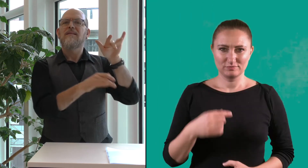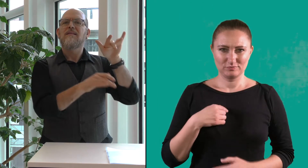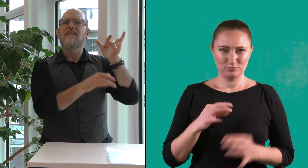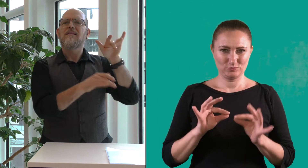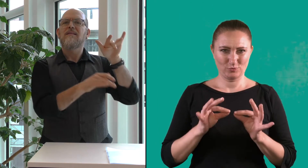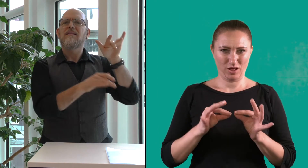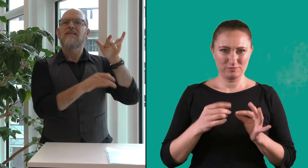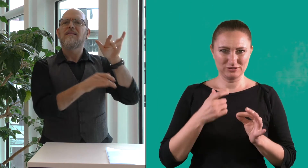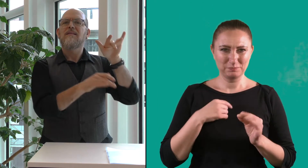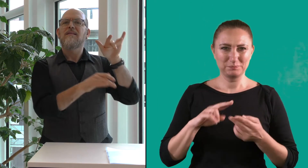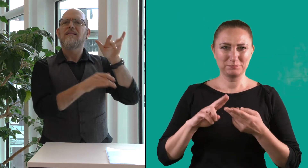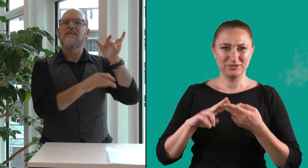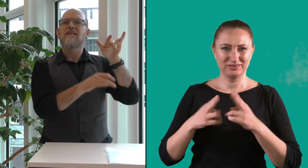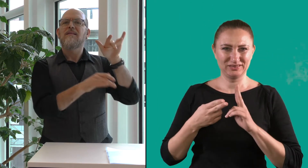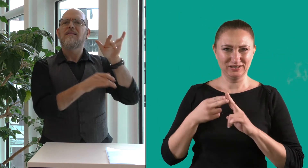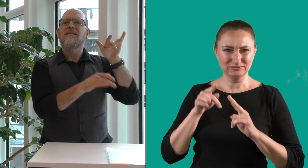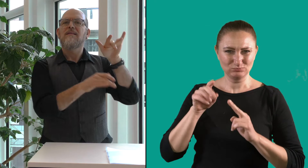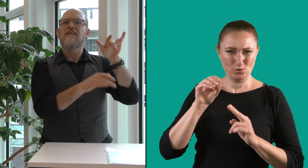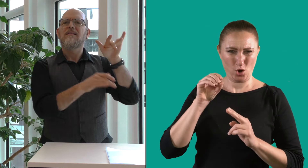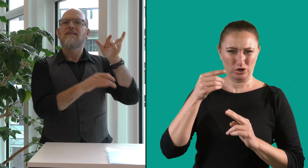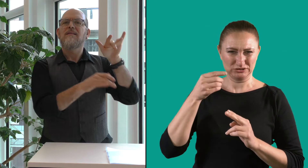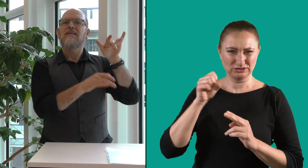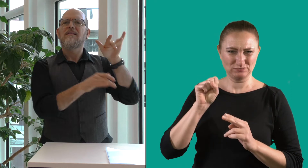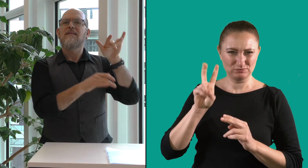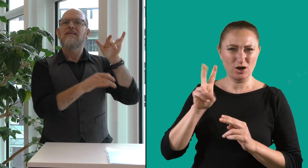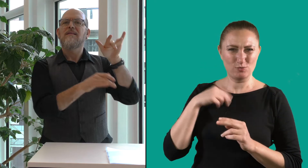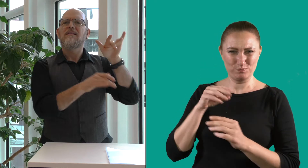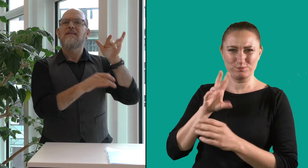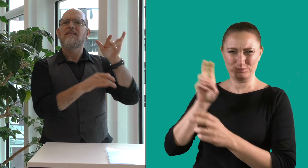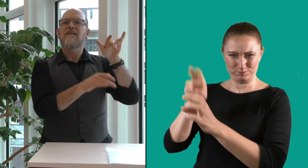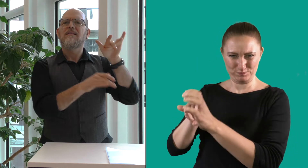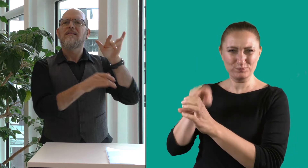I am an interpreter and member of the Austrian Association of Sign Language Interpreters (ÖGSDV).